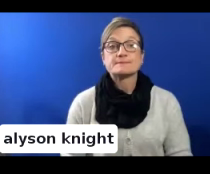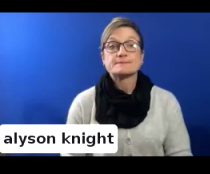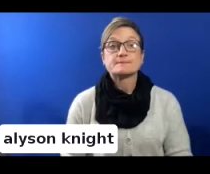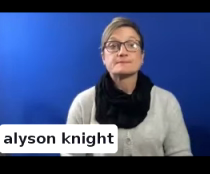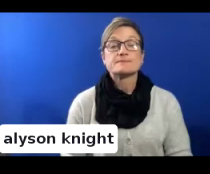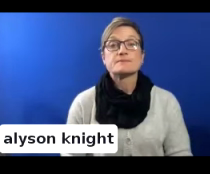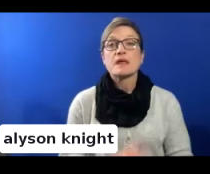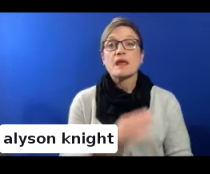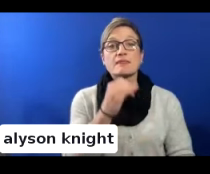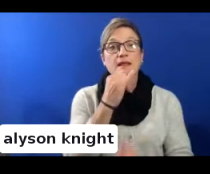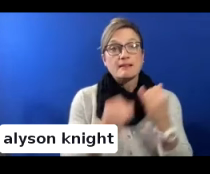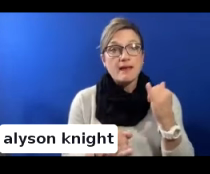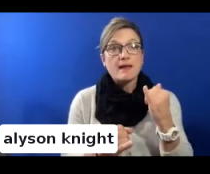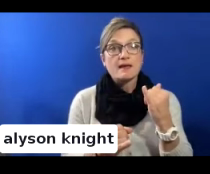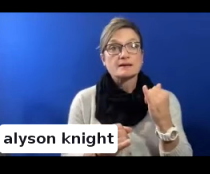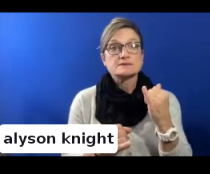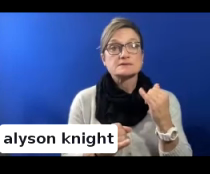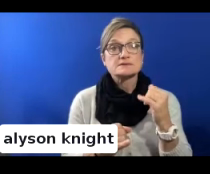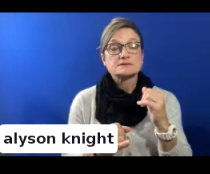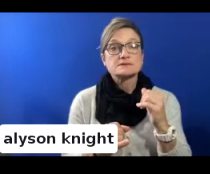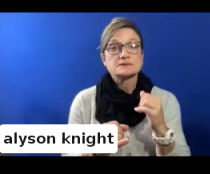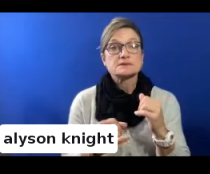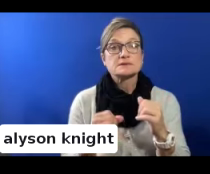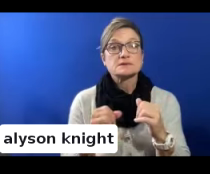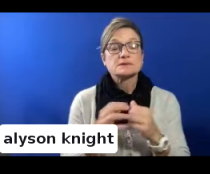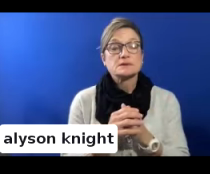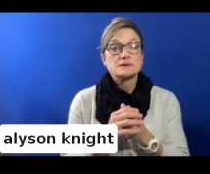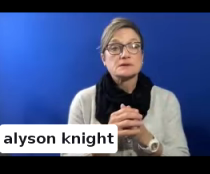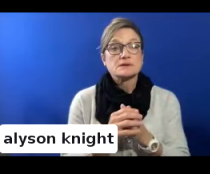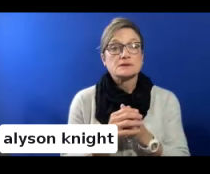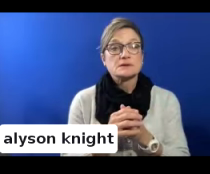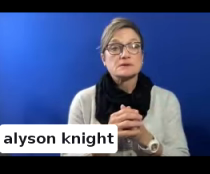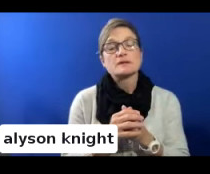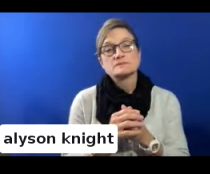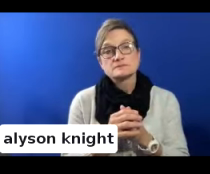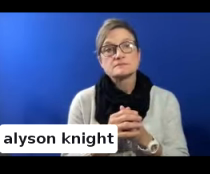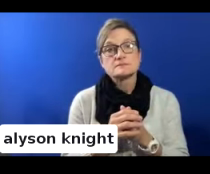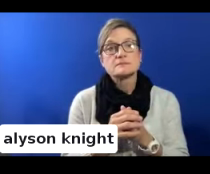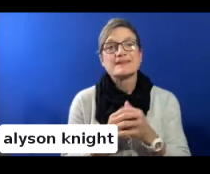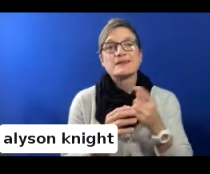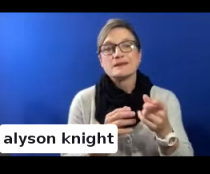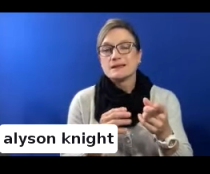The last questions, not more like a question, it's more informational.